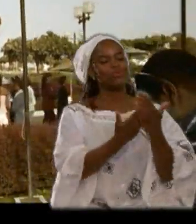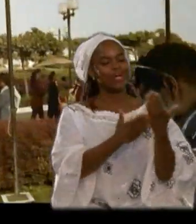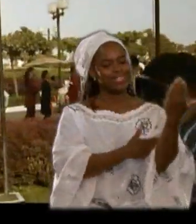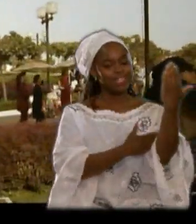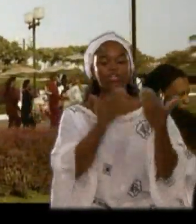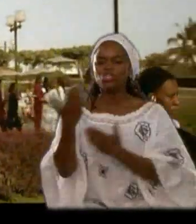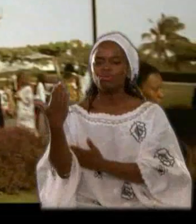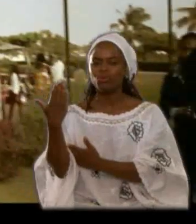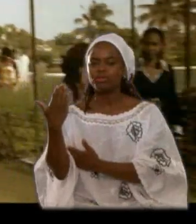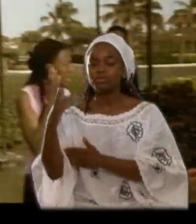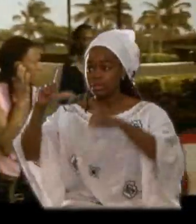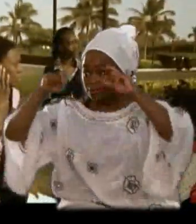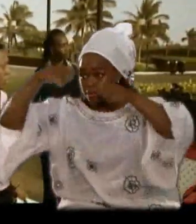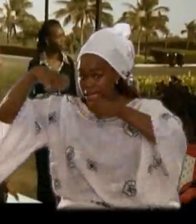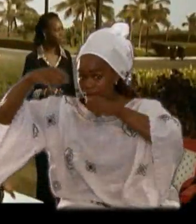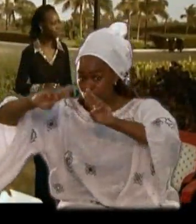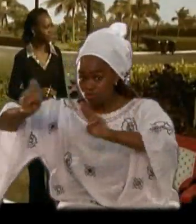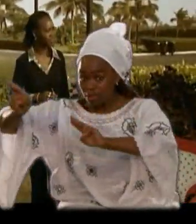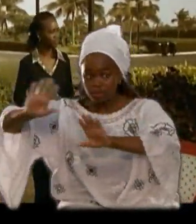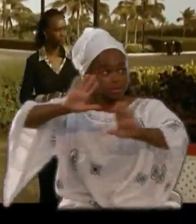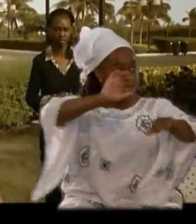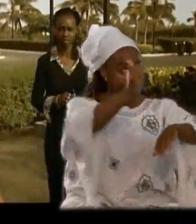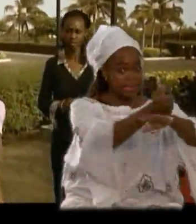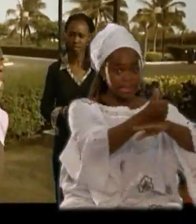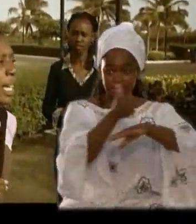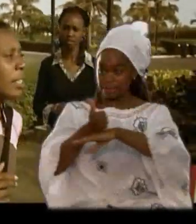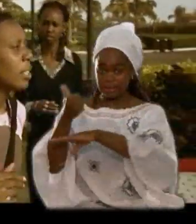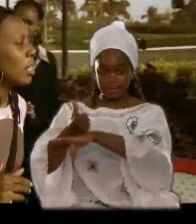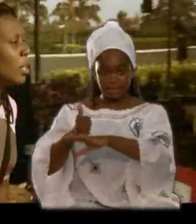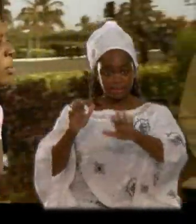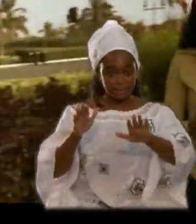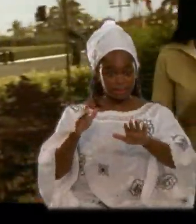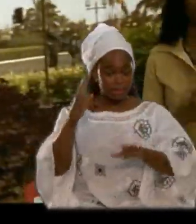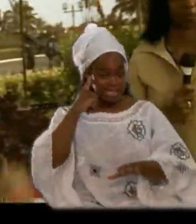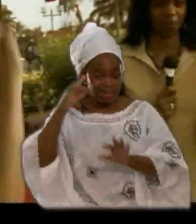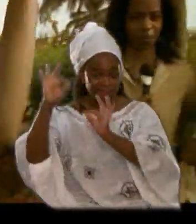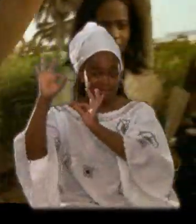Sound ready! You, Fatoumata? Good to go! OK. Camera! Running!